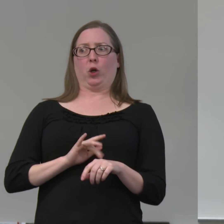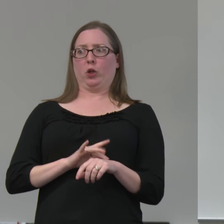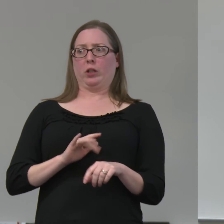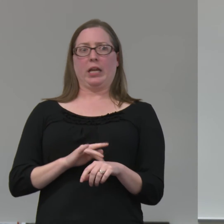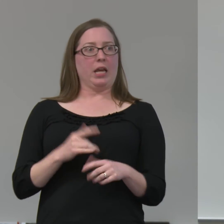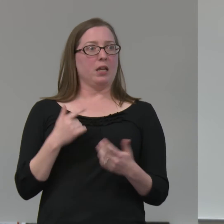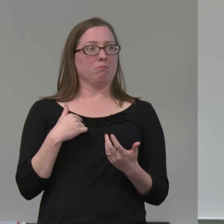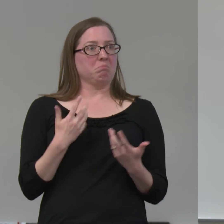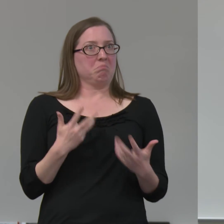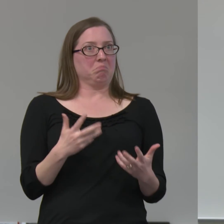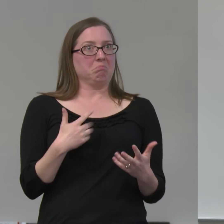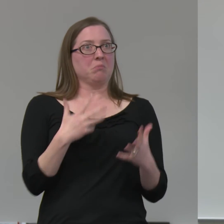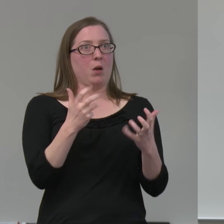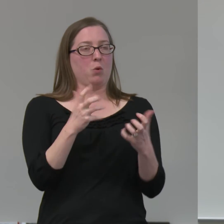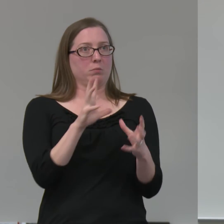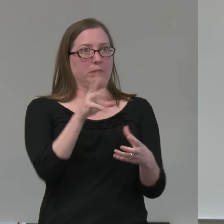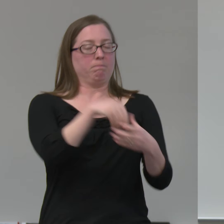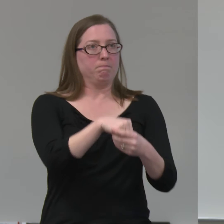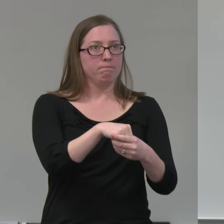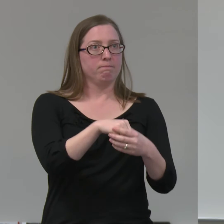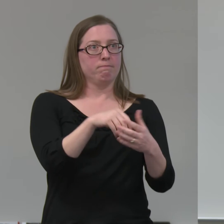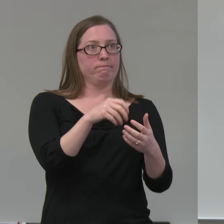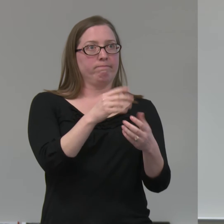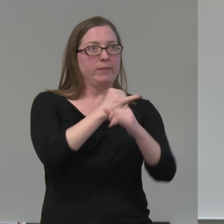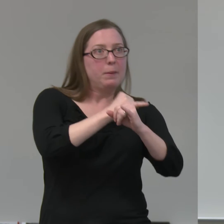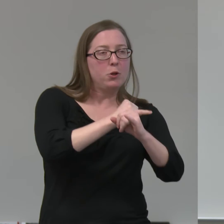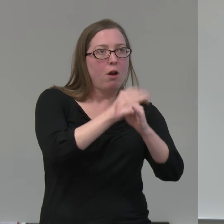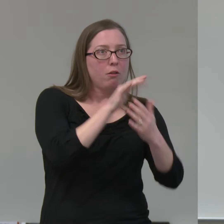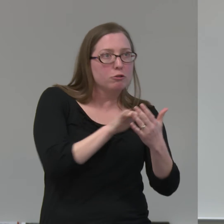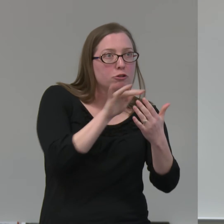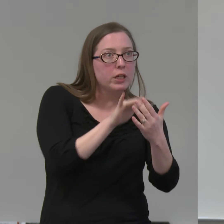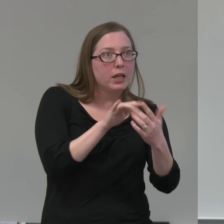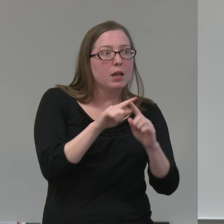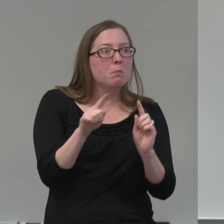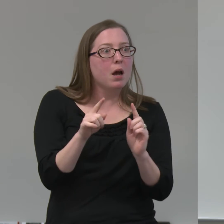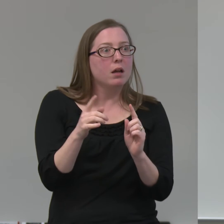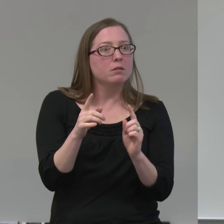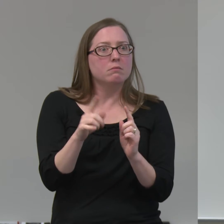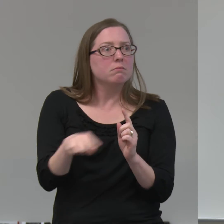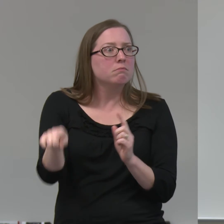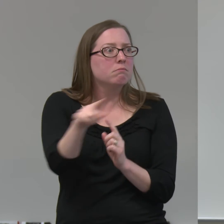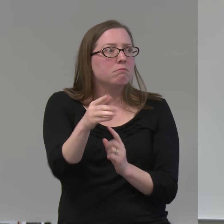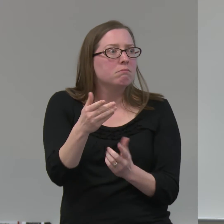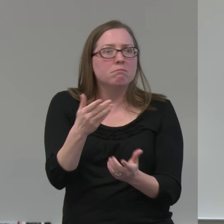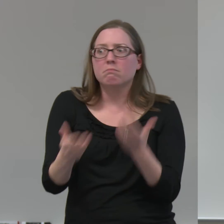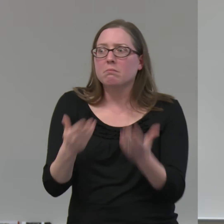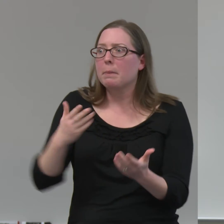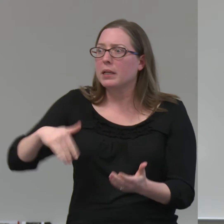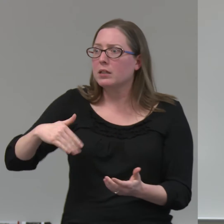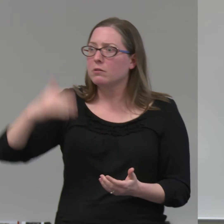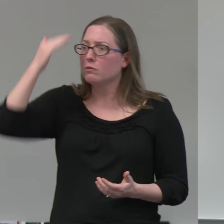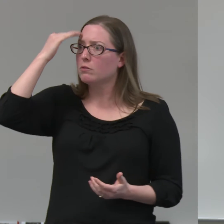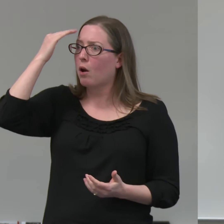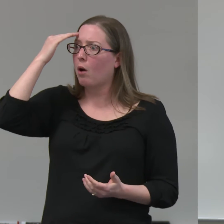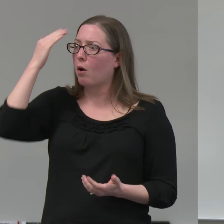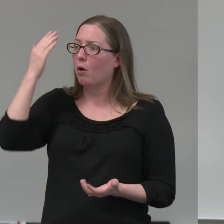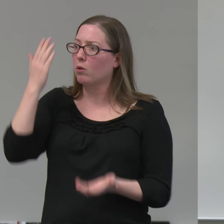that's not true for everybody, so you want to try different things if you're not sure because it might just be that it's that particular lab